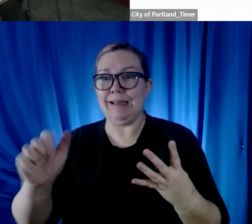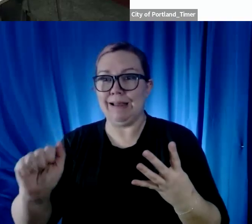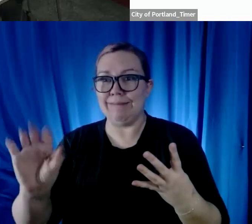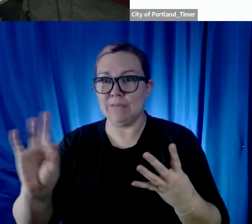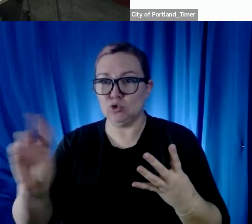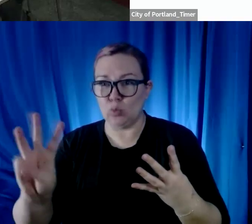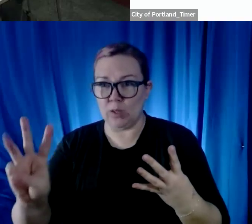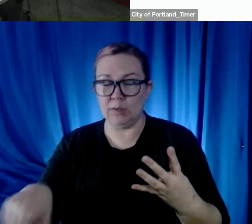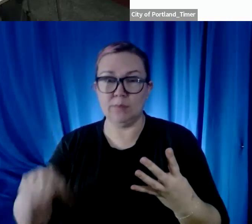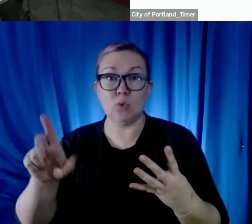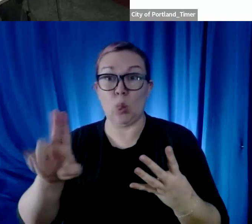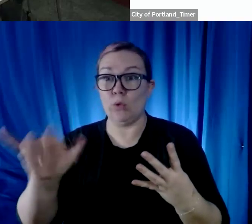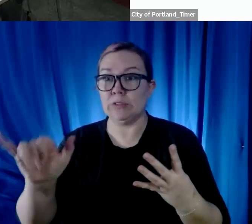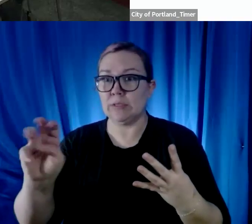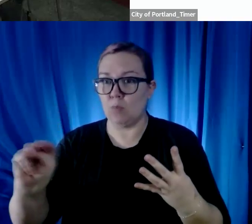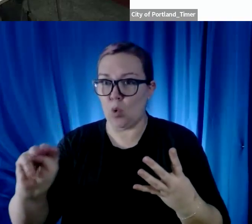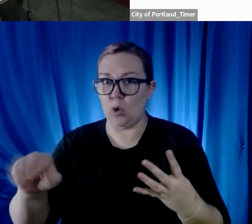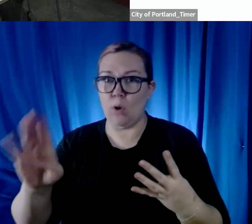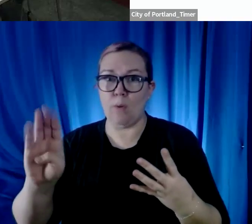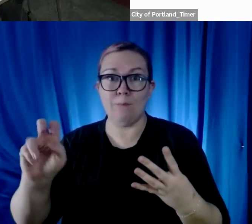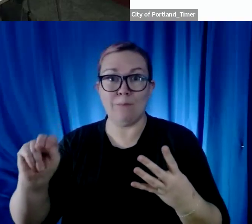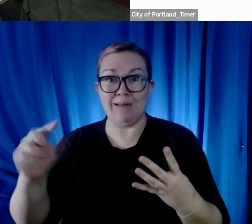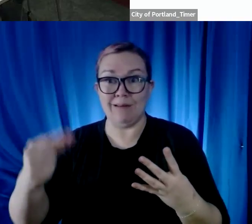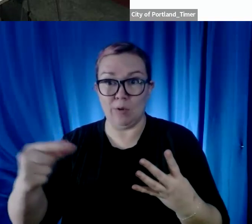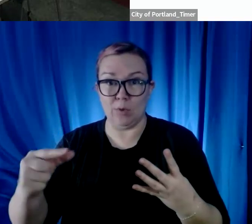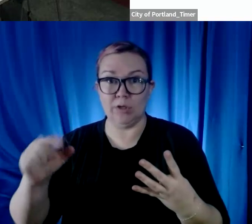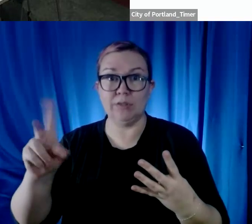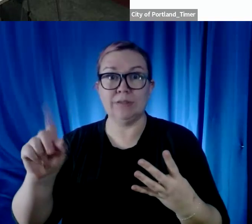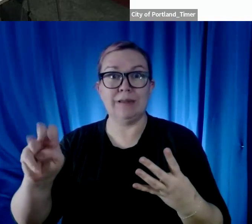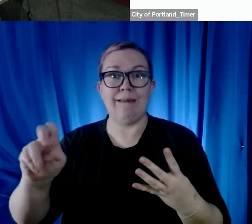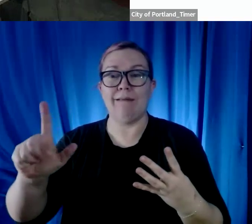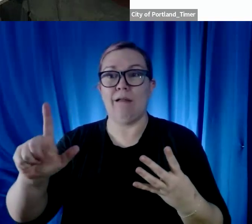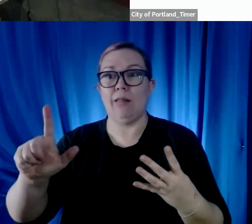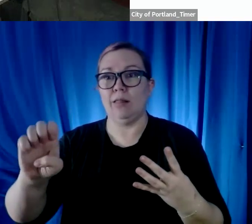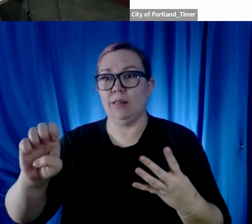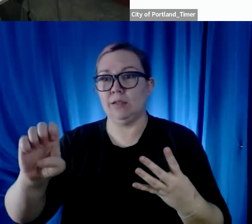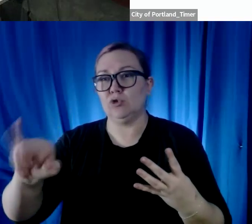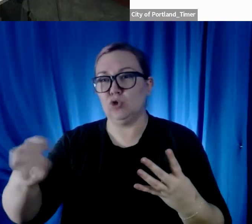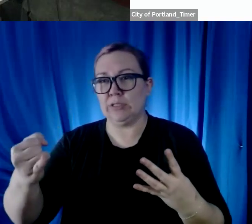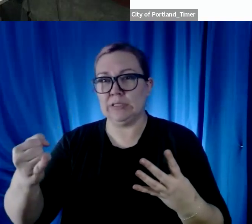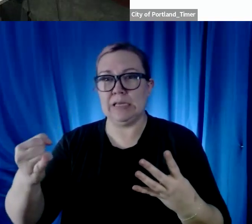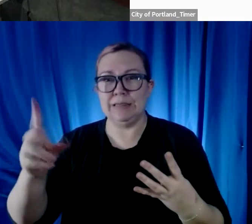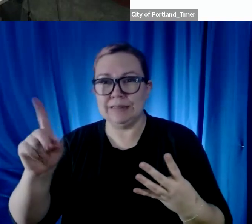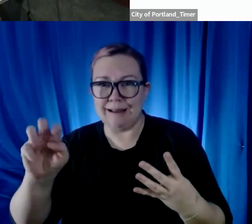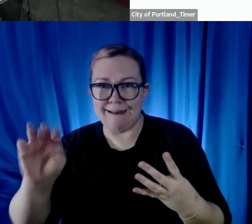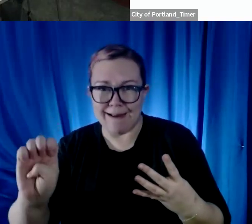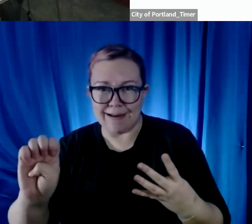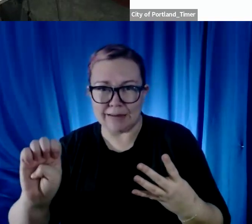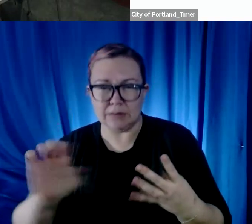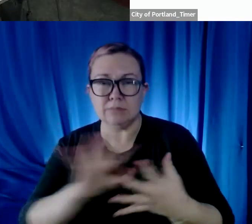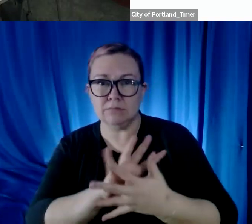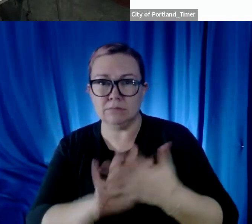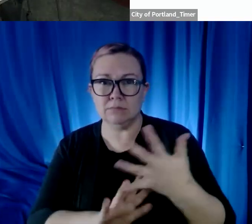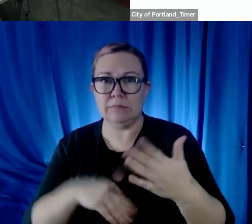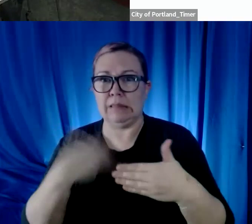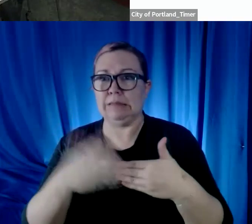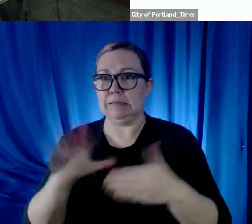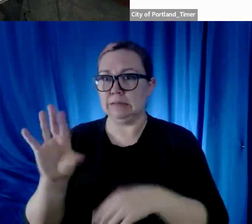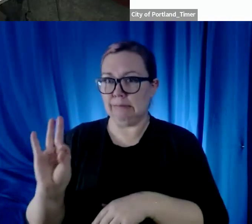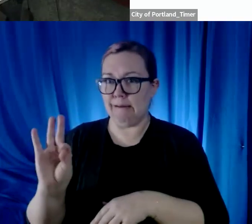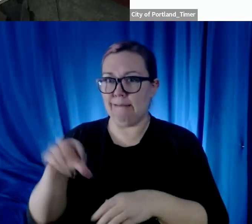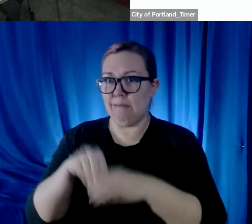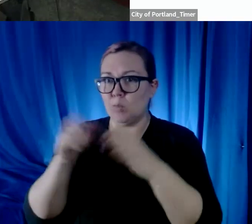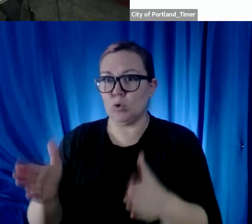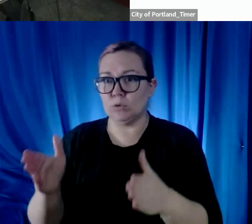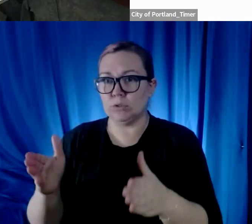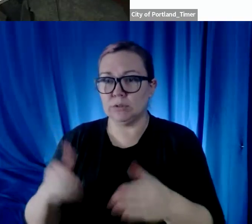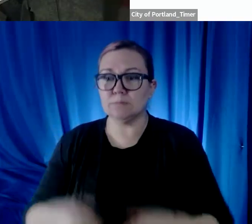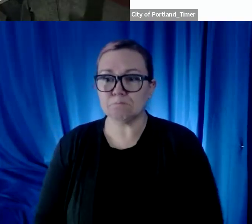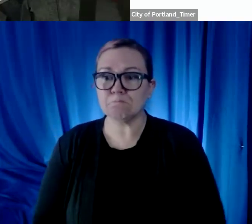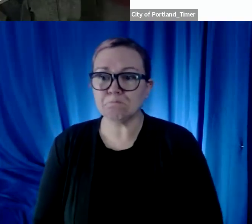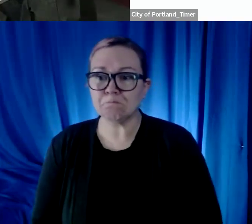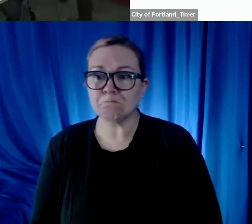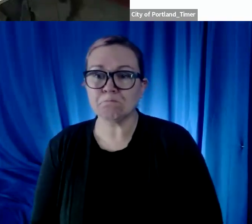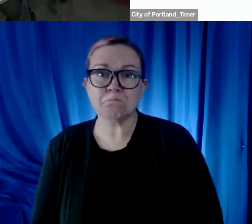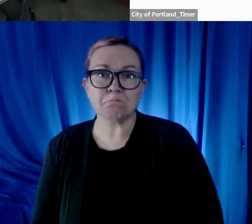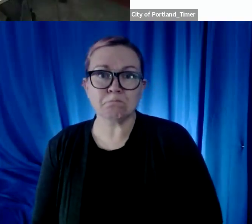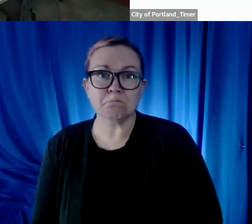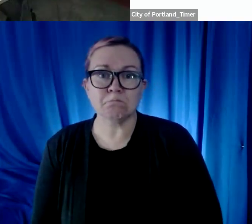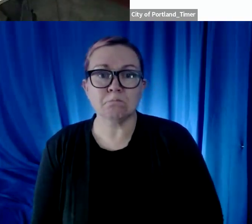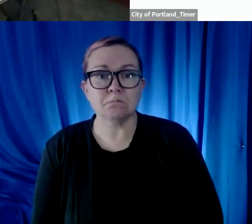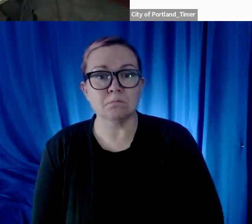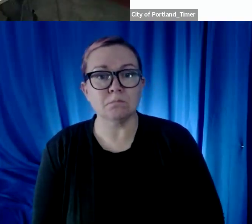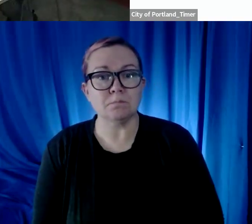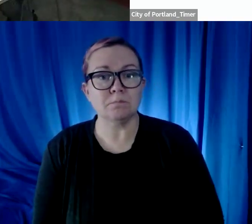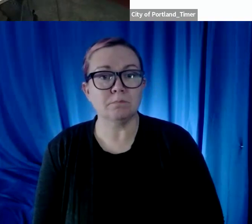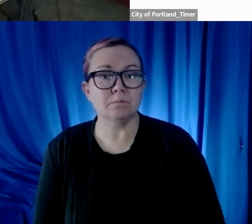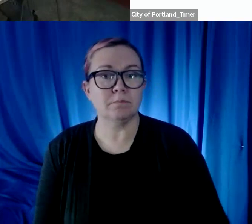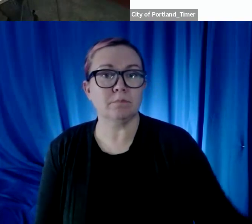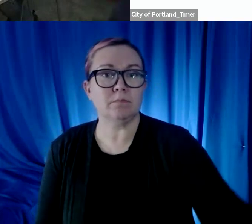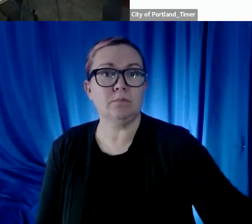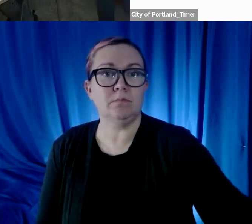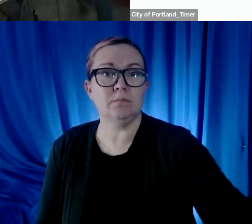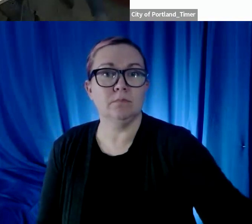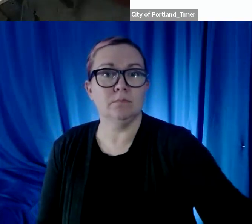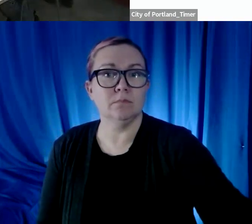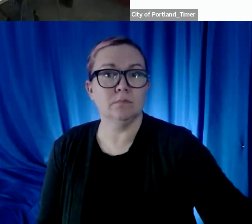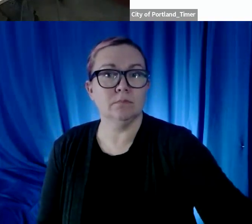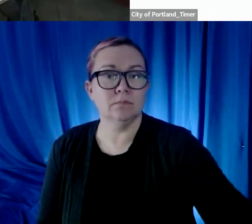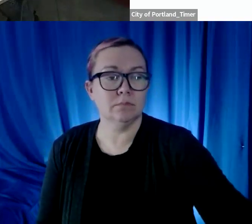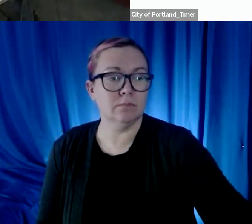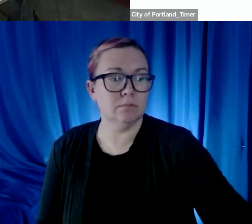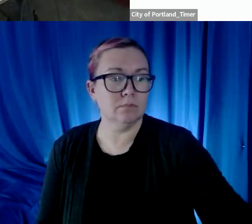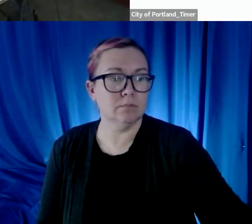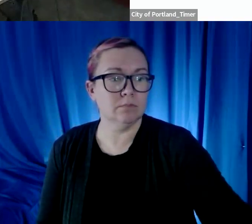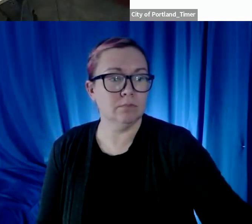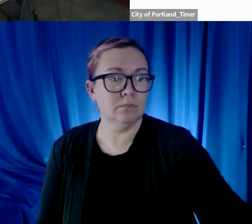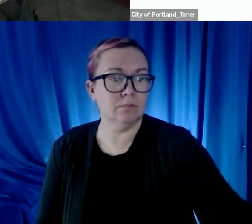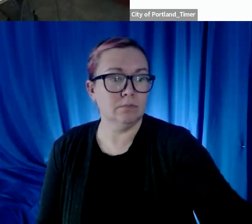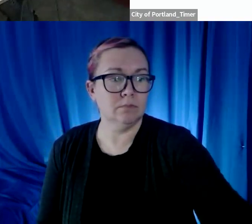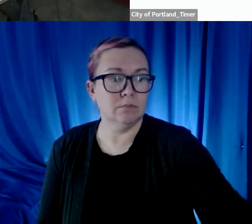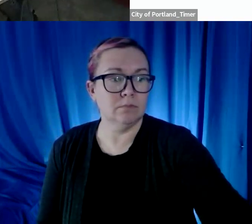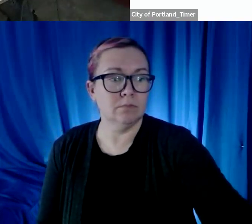Lucy Morrow, Ben Gilbert. Daniel Johnson and Diane Lynn.